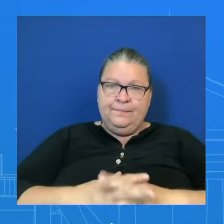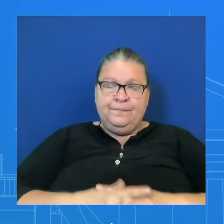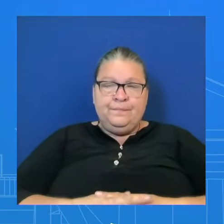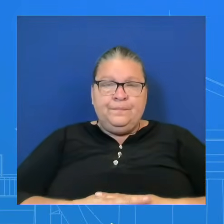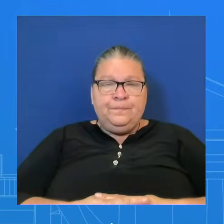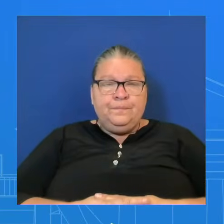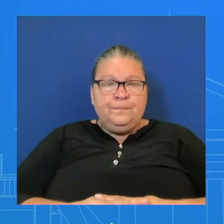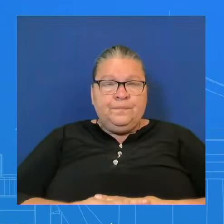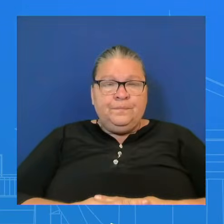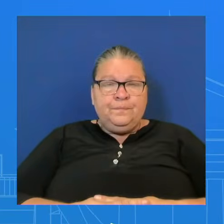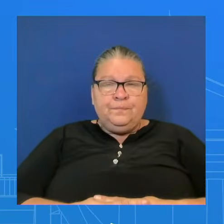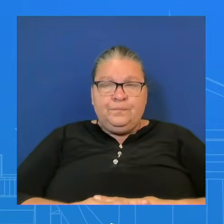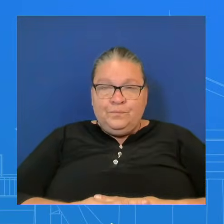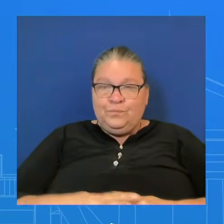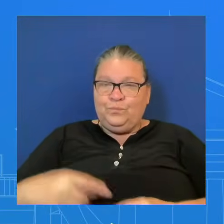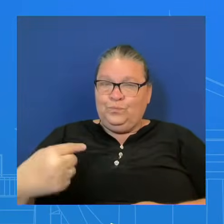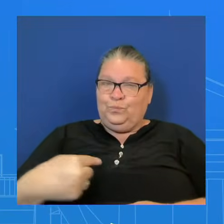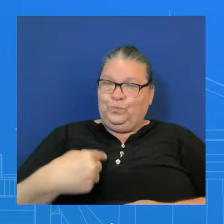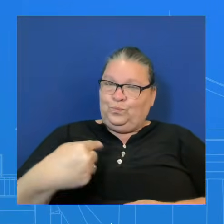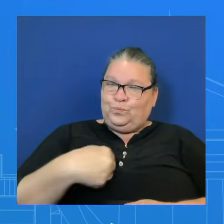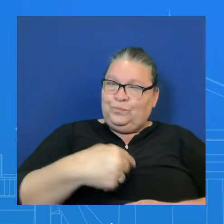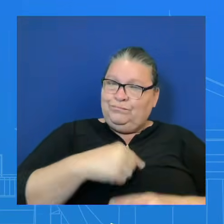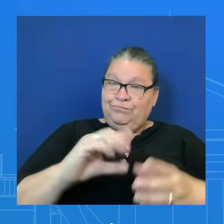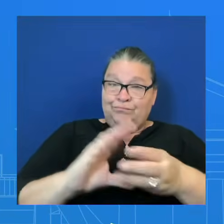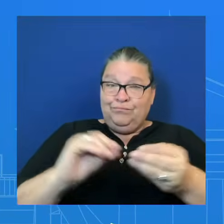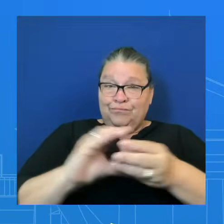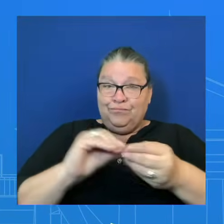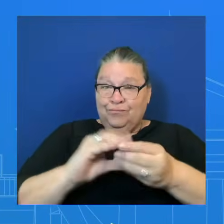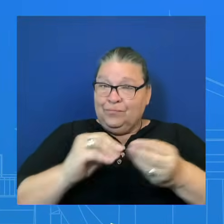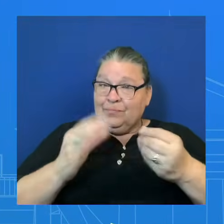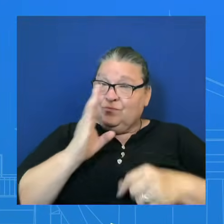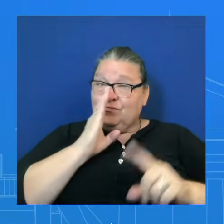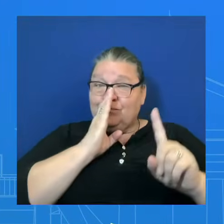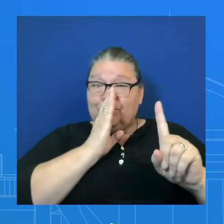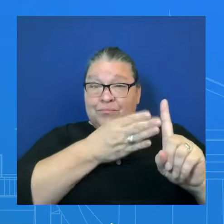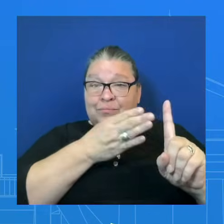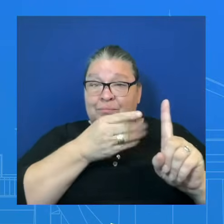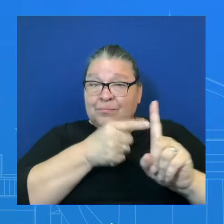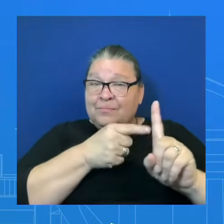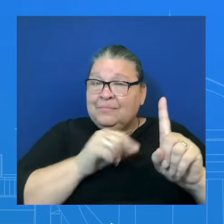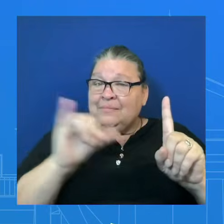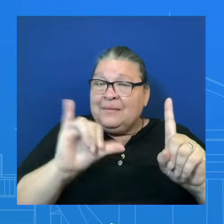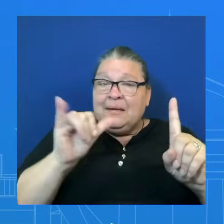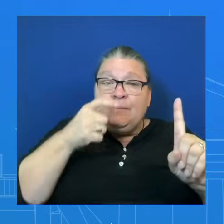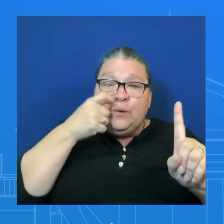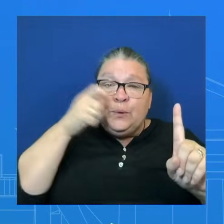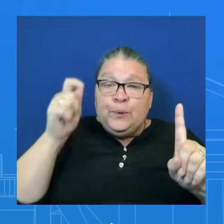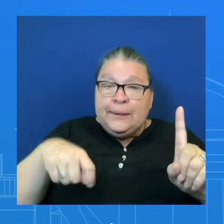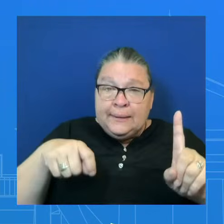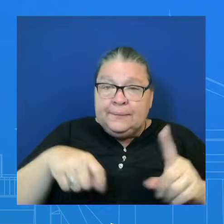in terms of expressing our concerns about that. They know our concerns. They have provided us,